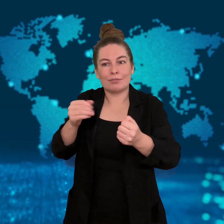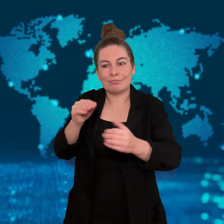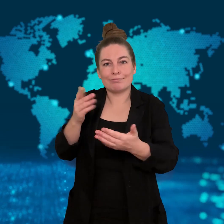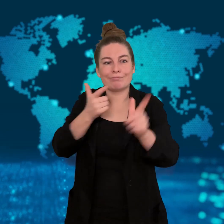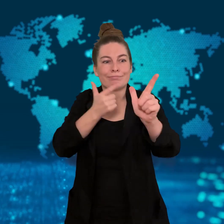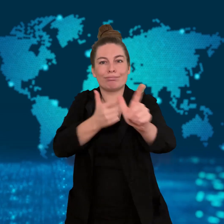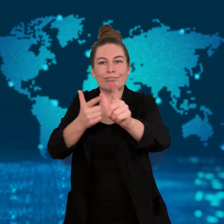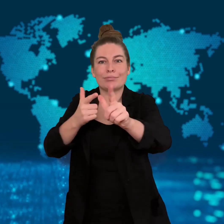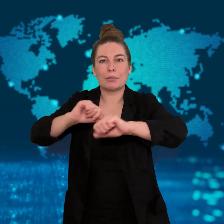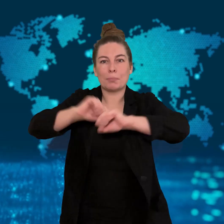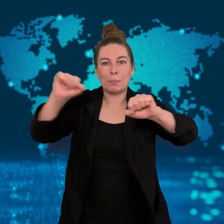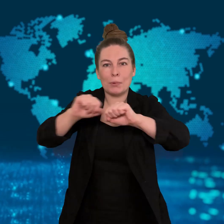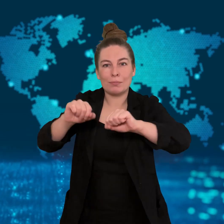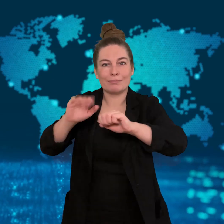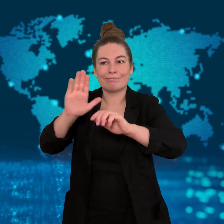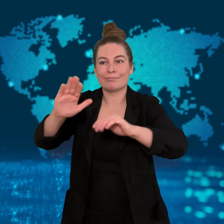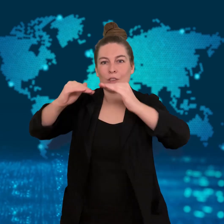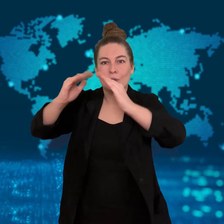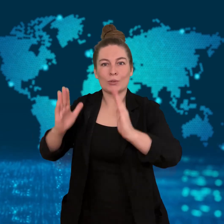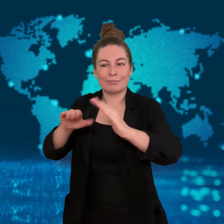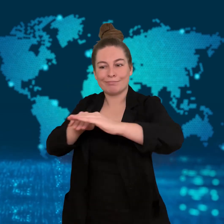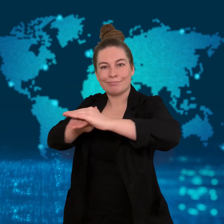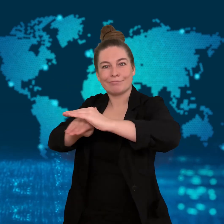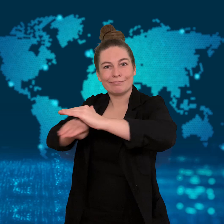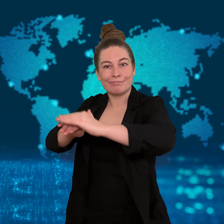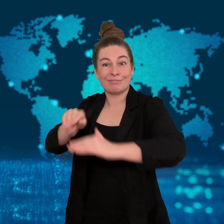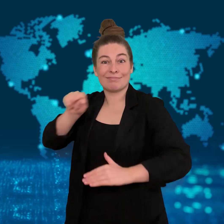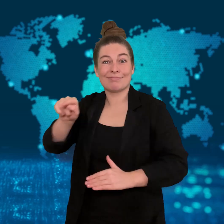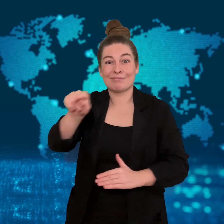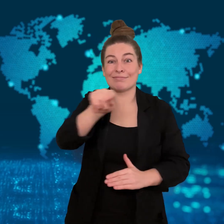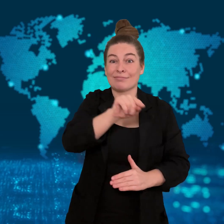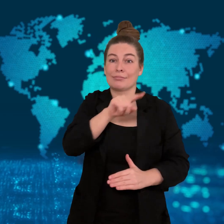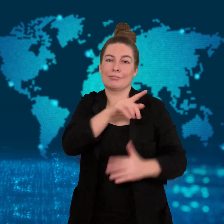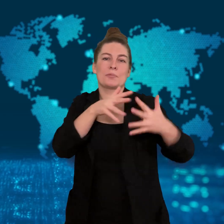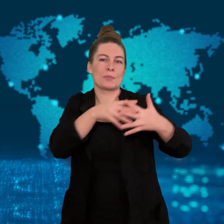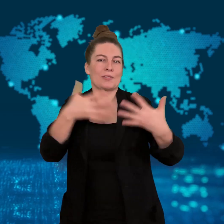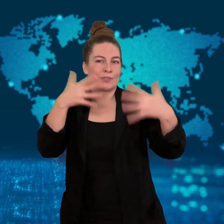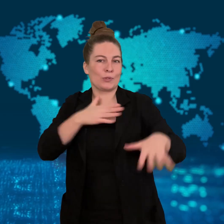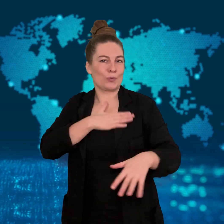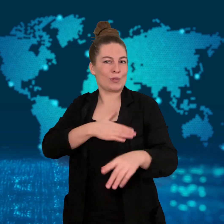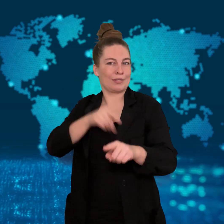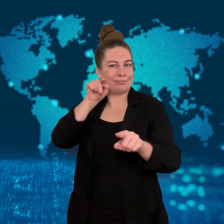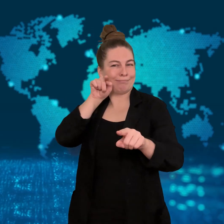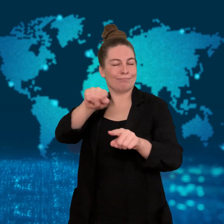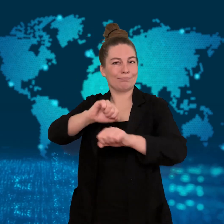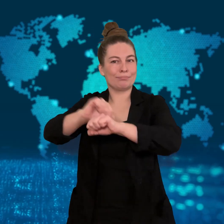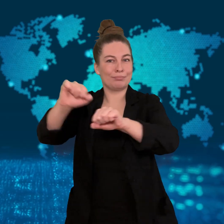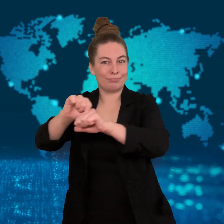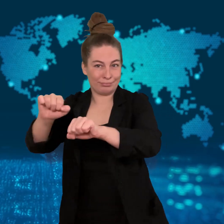The sites included intelligence centers, command